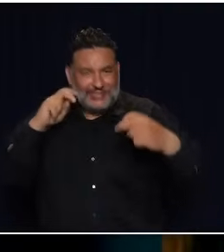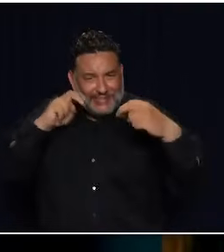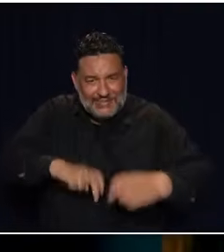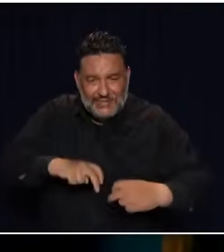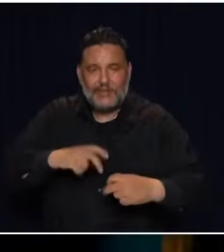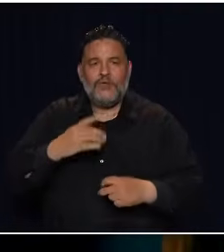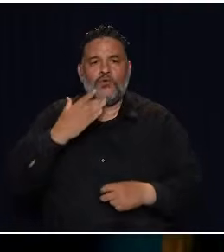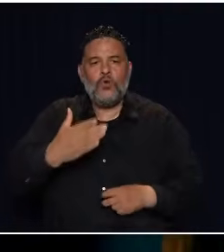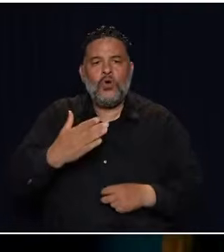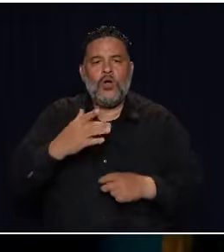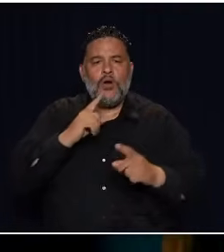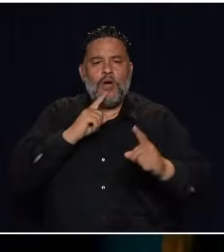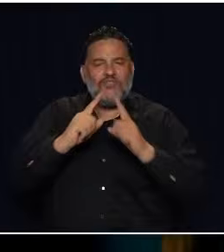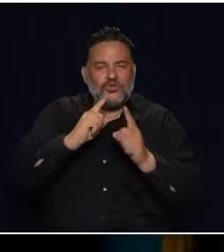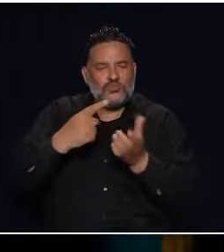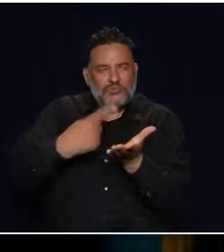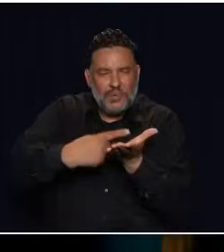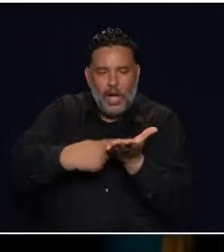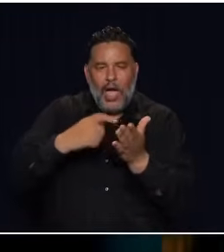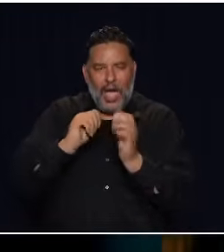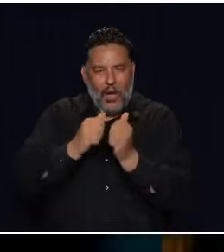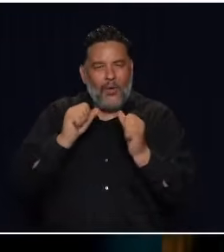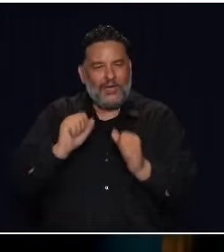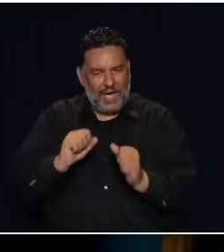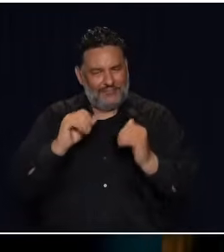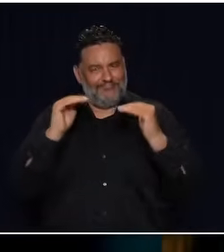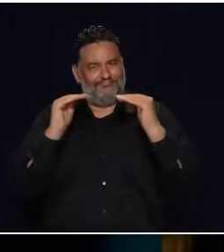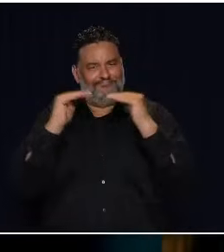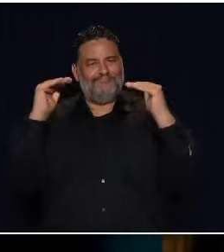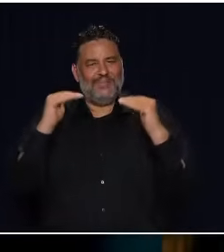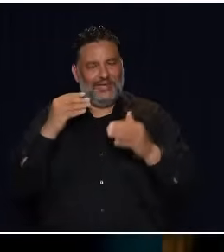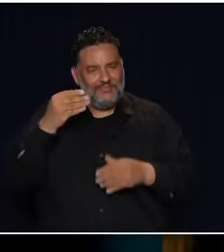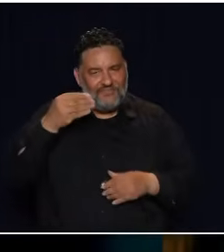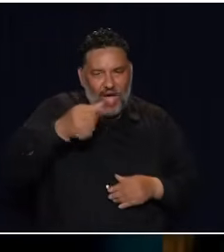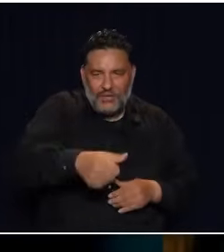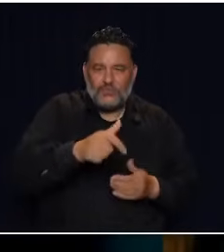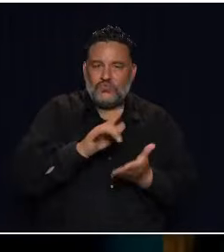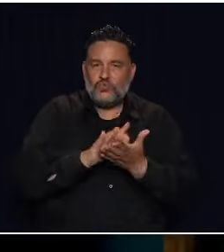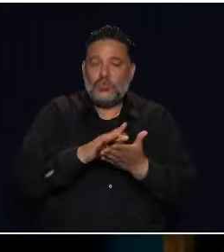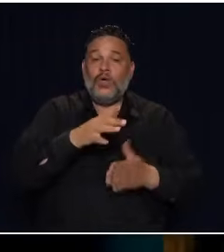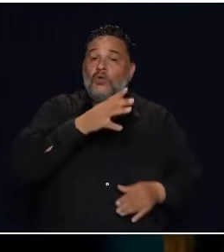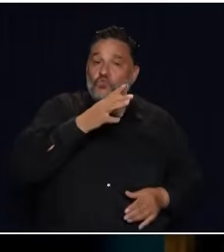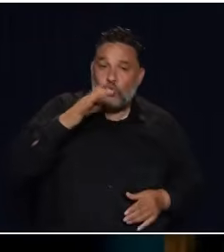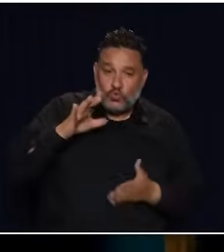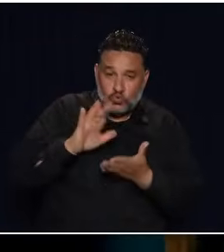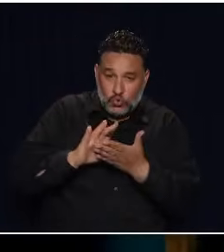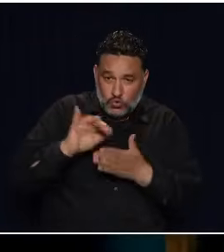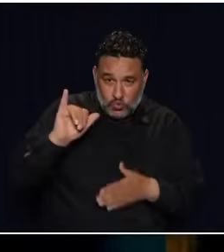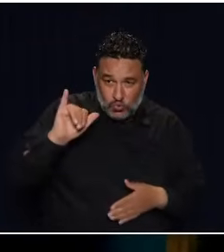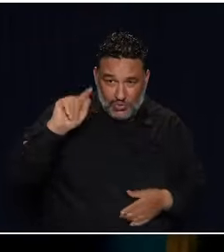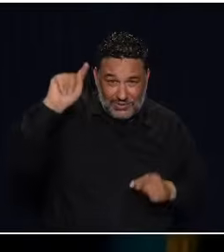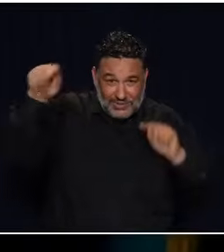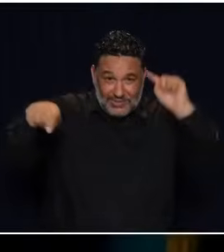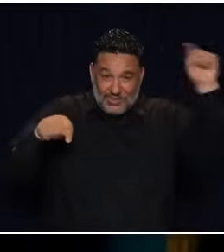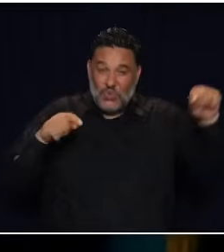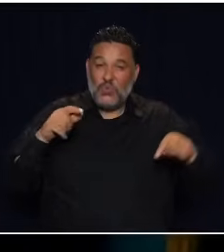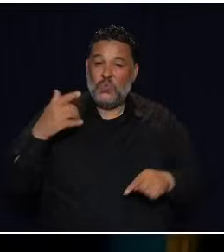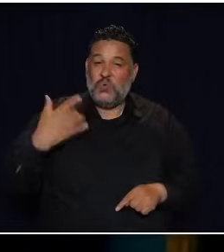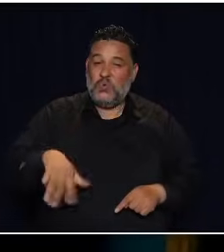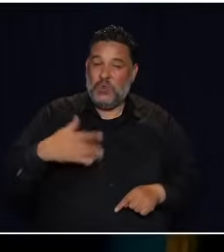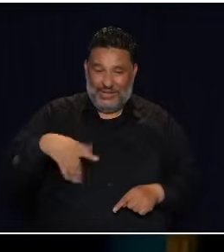BRING THEM TO THE TABLE, HAVE